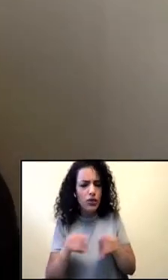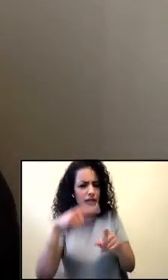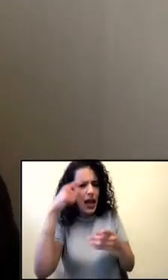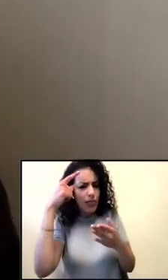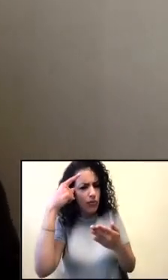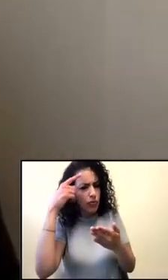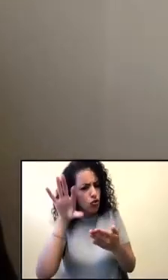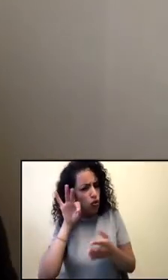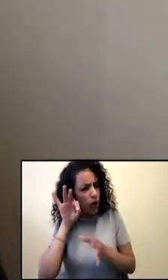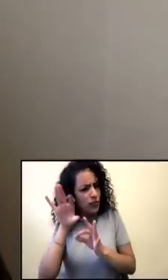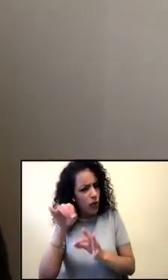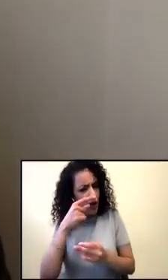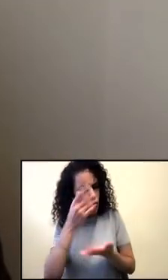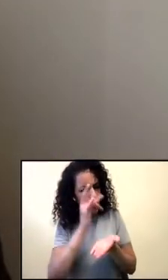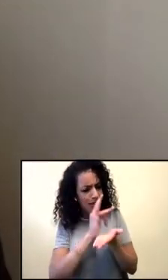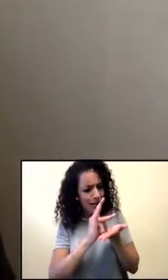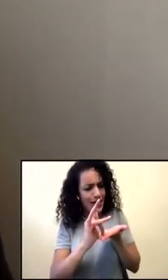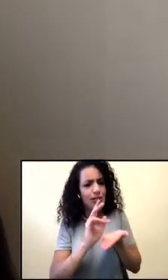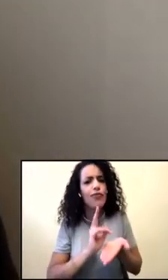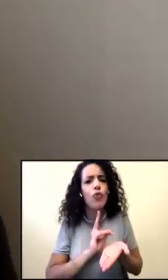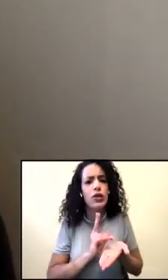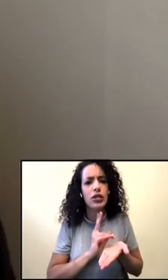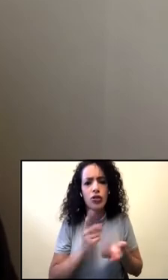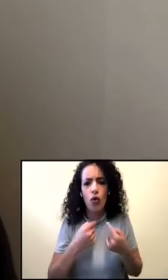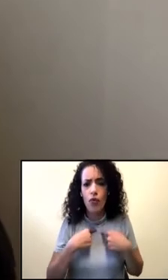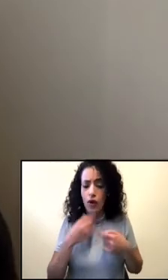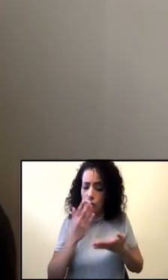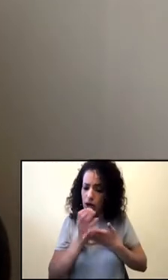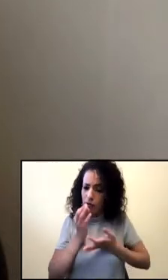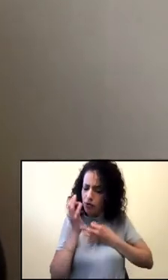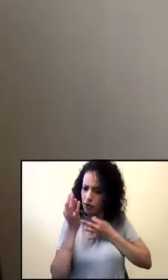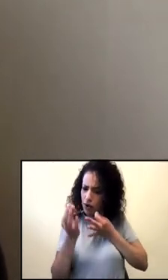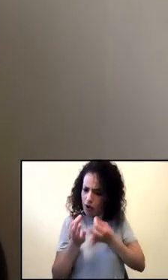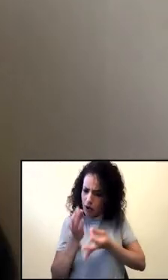yeah I think it's really just like interrogating that space, and the music that we use is actually